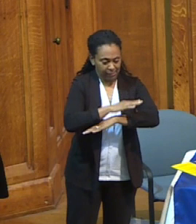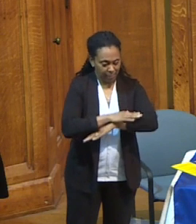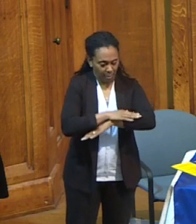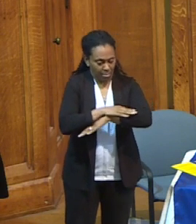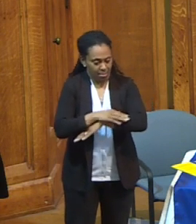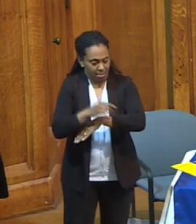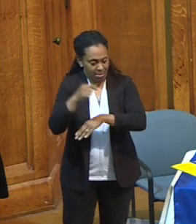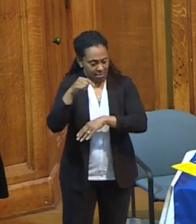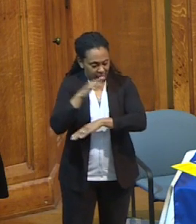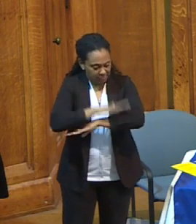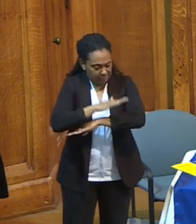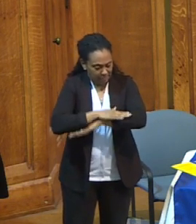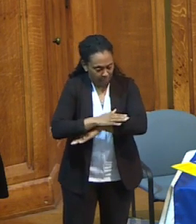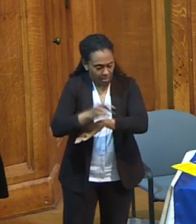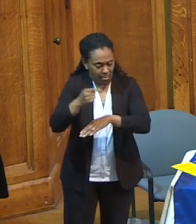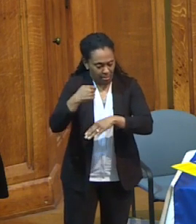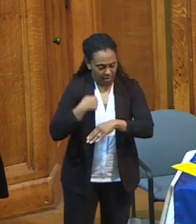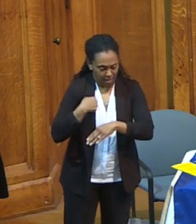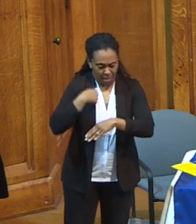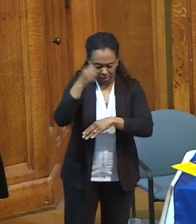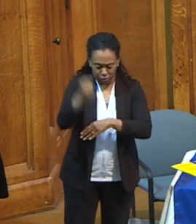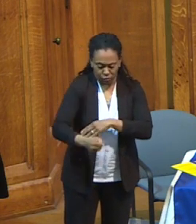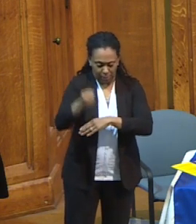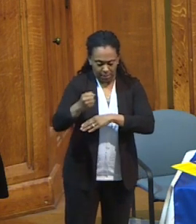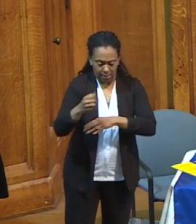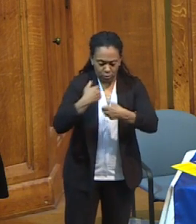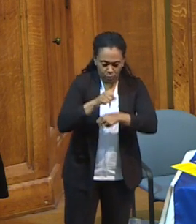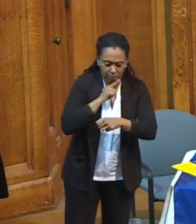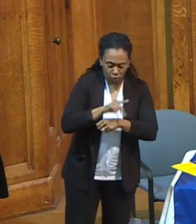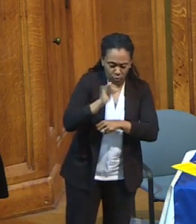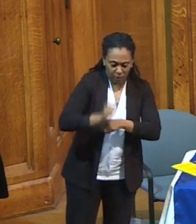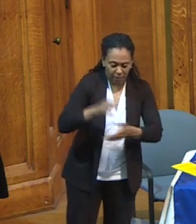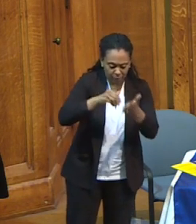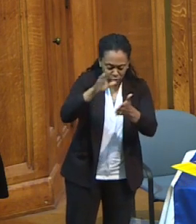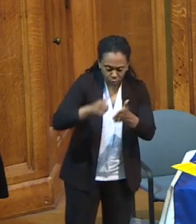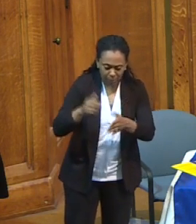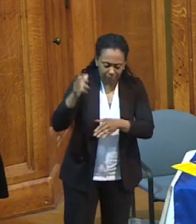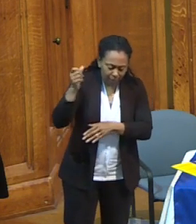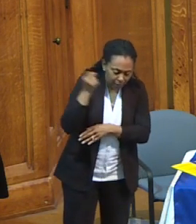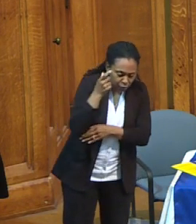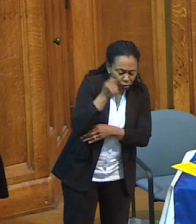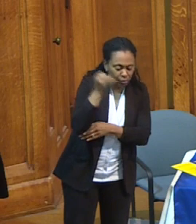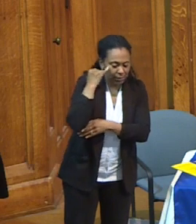He'd make sure the student got the idea and then having been through the exercise